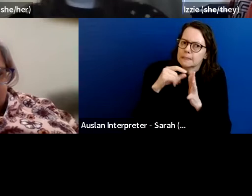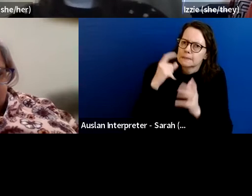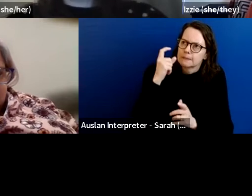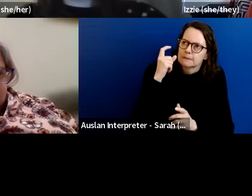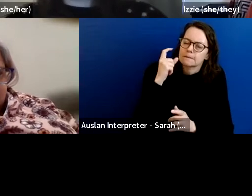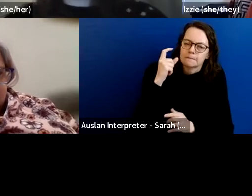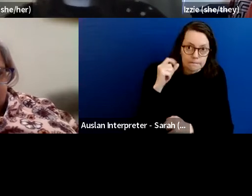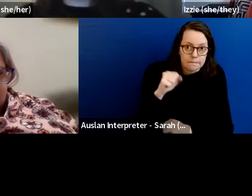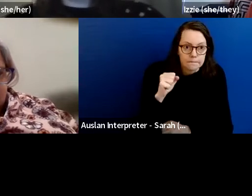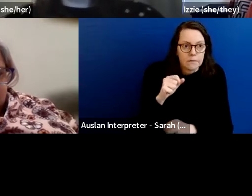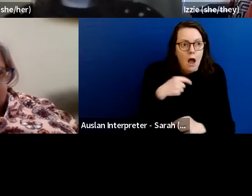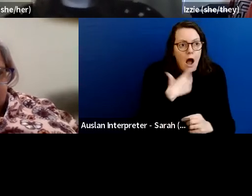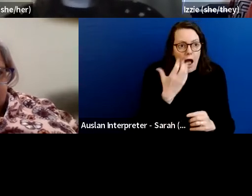and a different things.